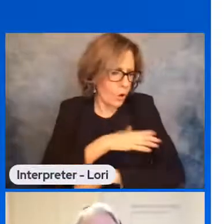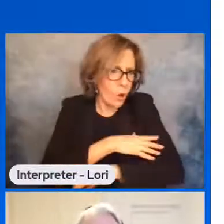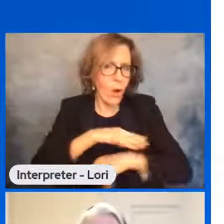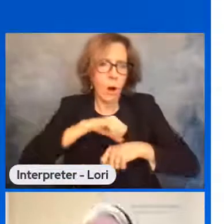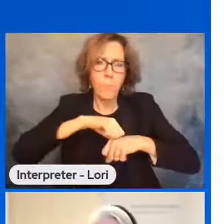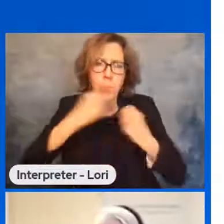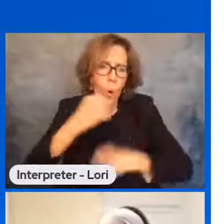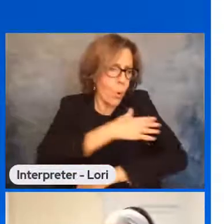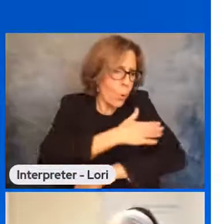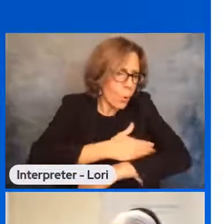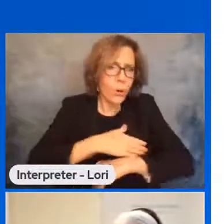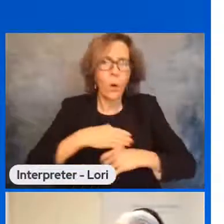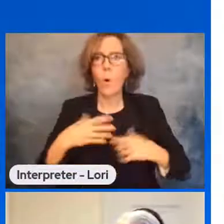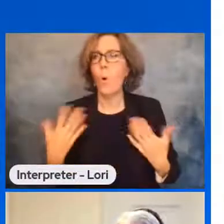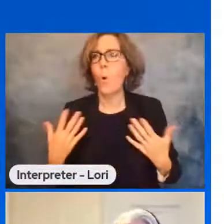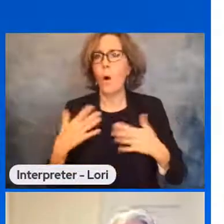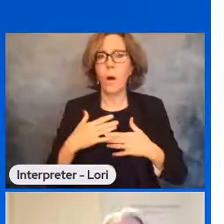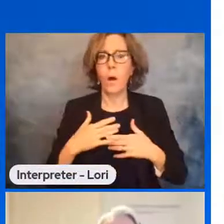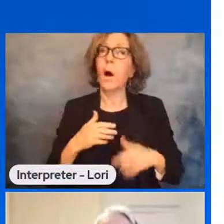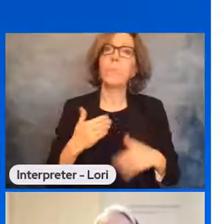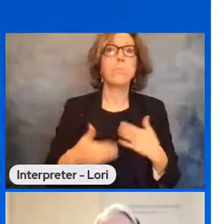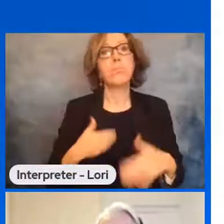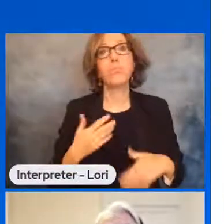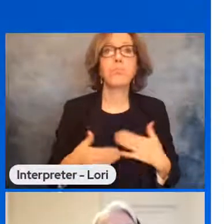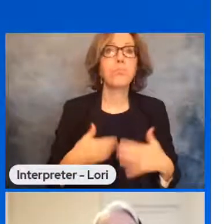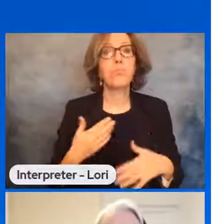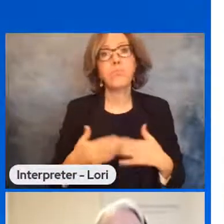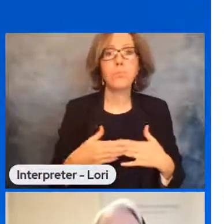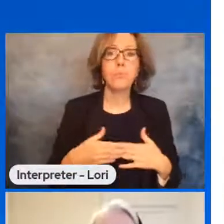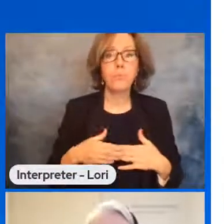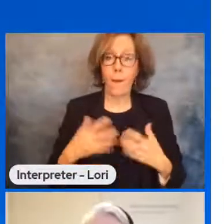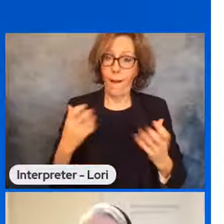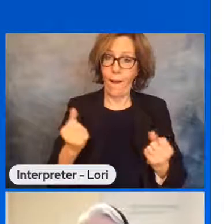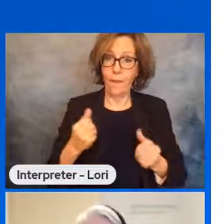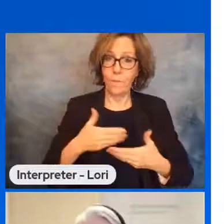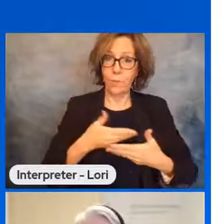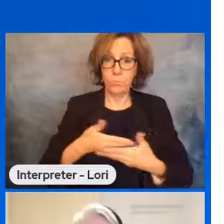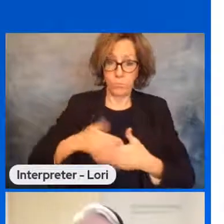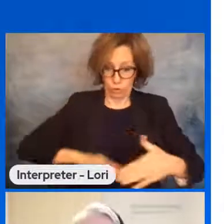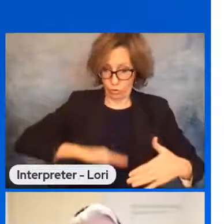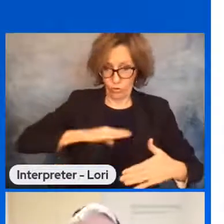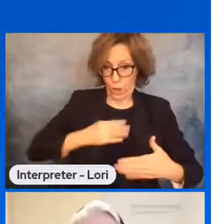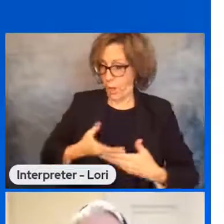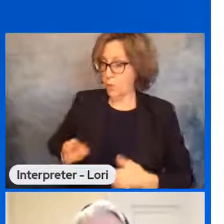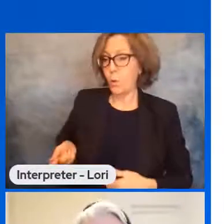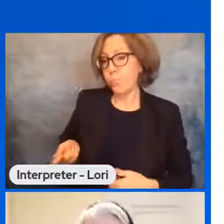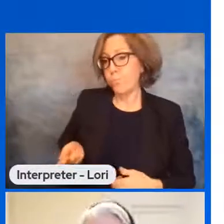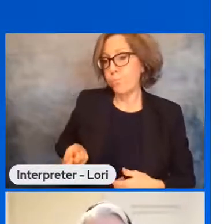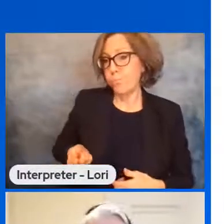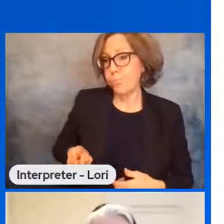Say you're walking home with a child in your arm, you're, in reality, one-armed because you're not